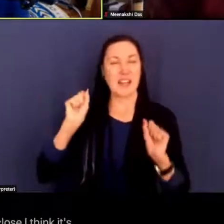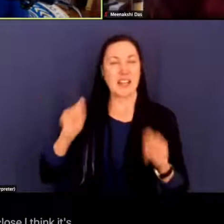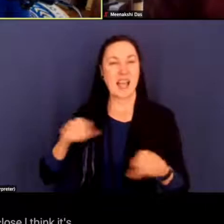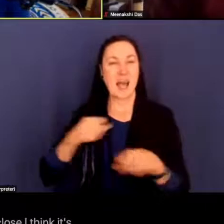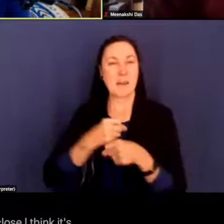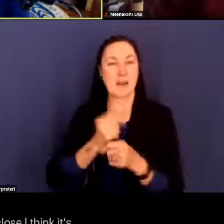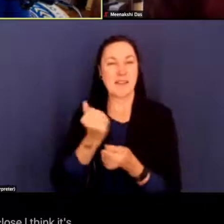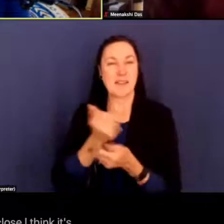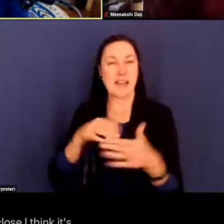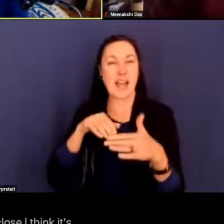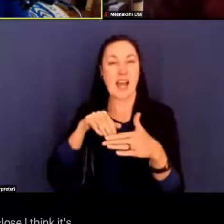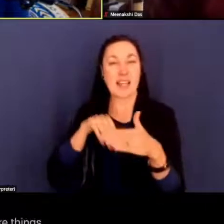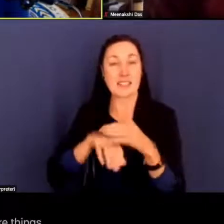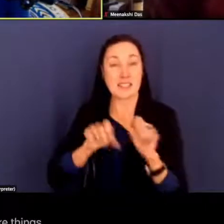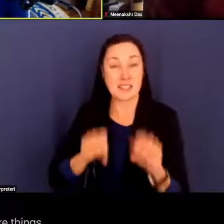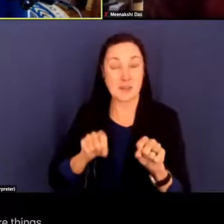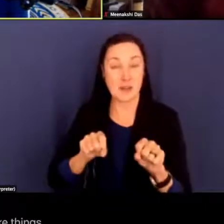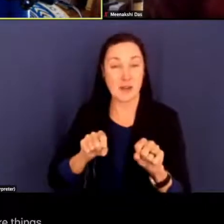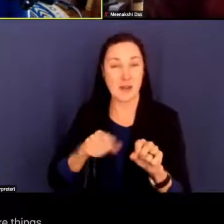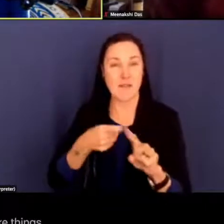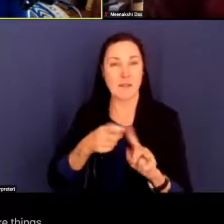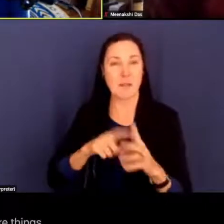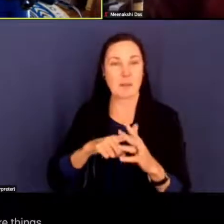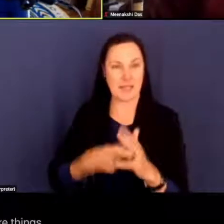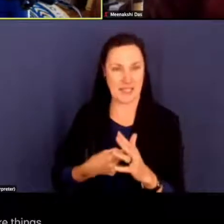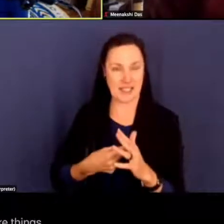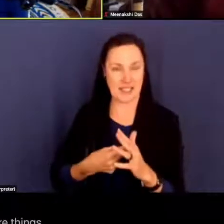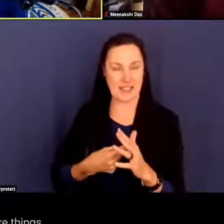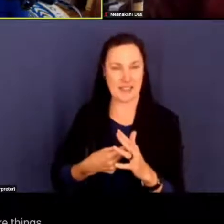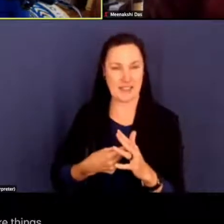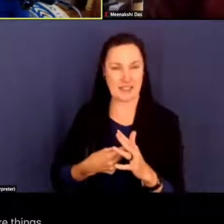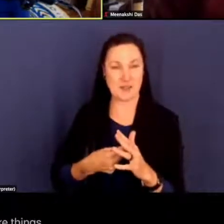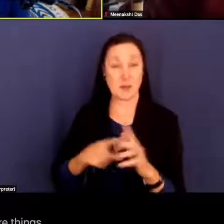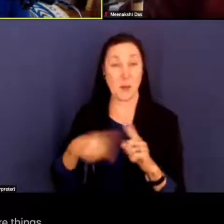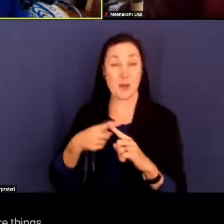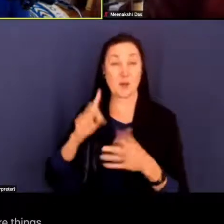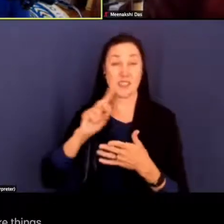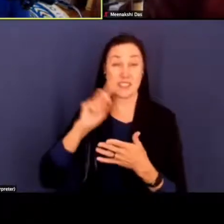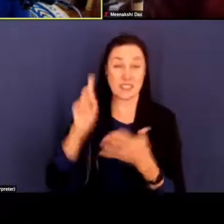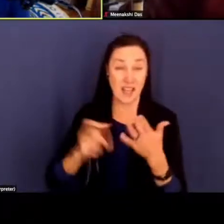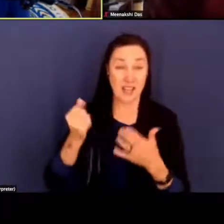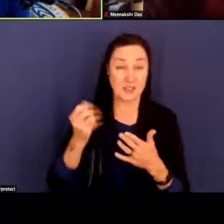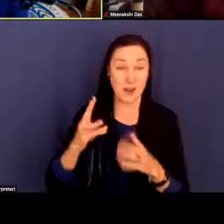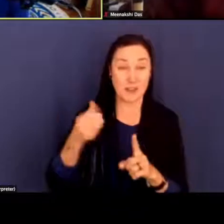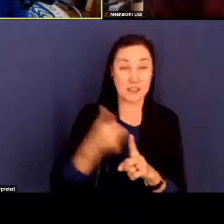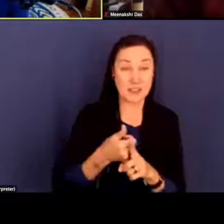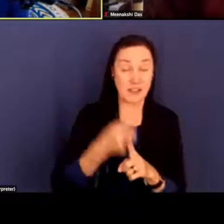If you make it as accessible as possible, you hopefully remove some of that burden of people